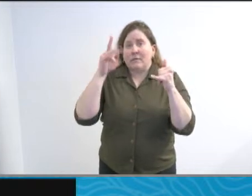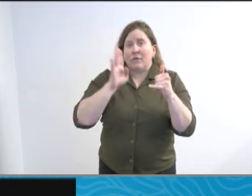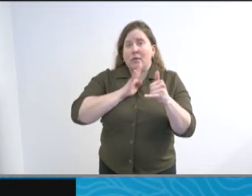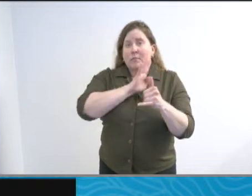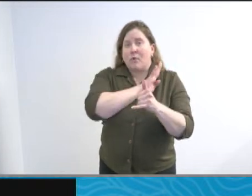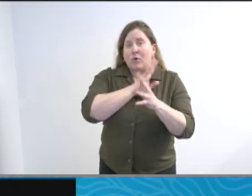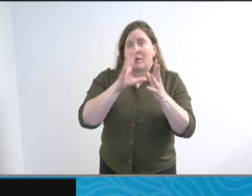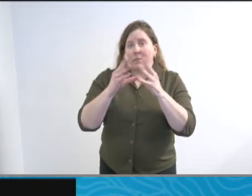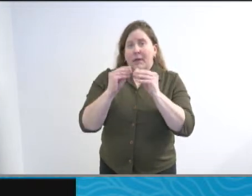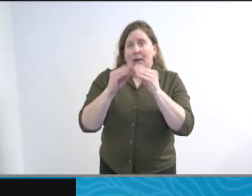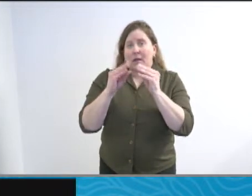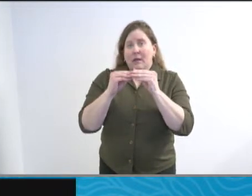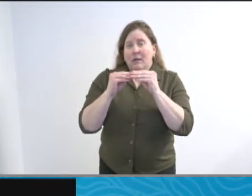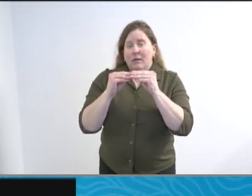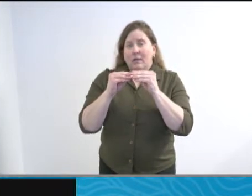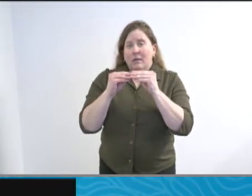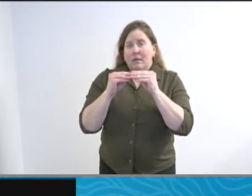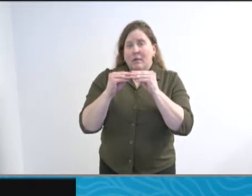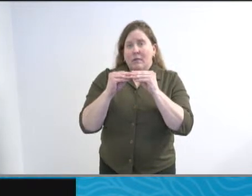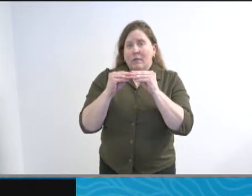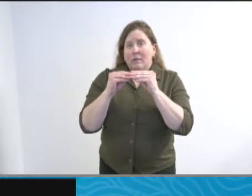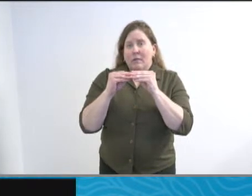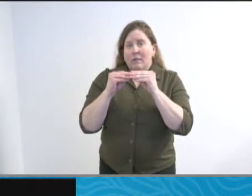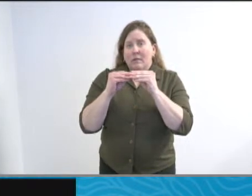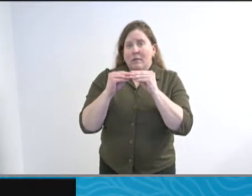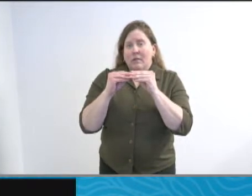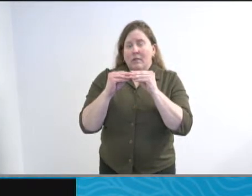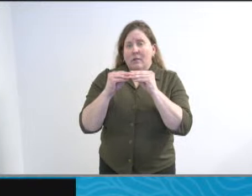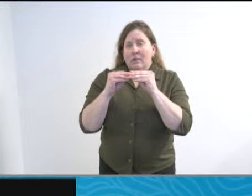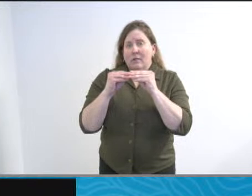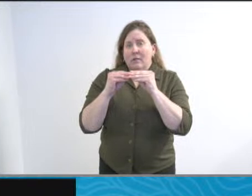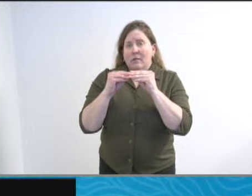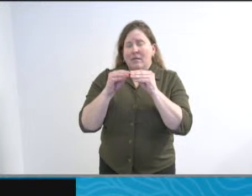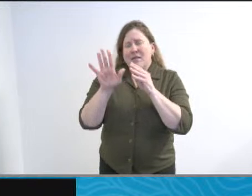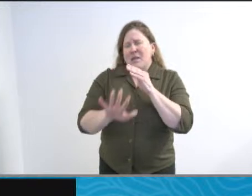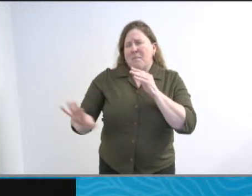So in about a week's time,